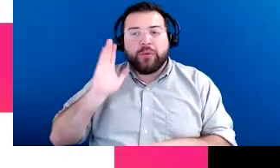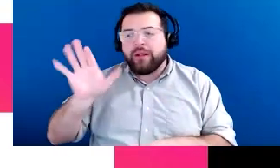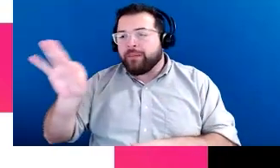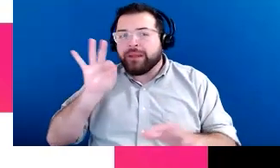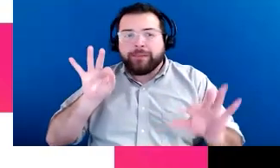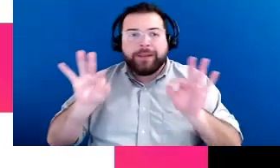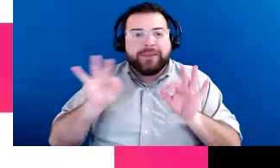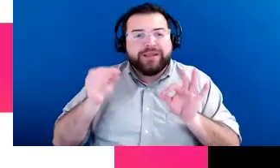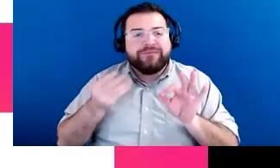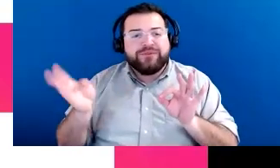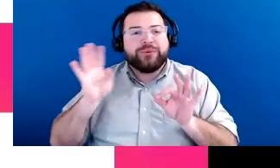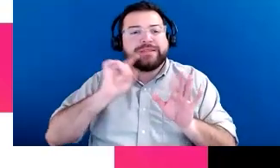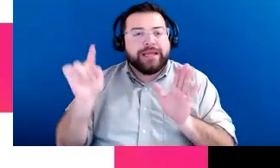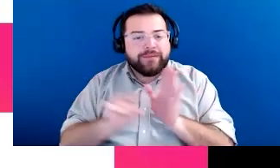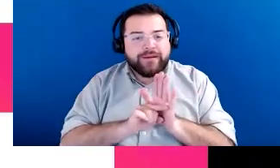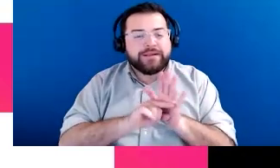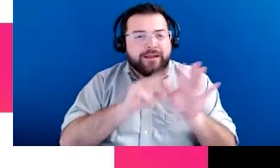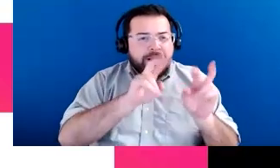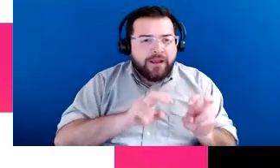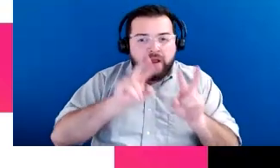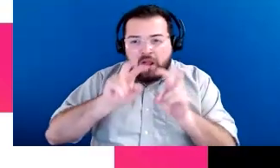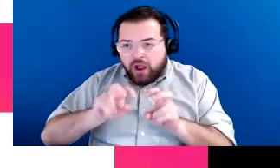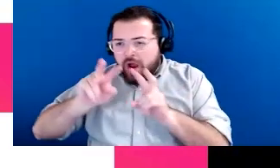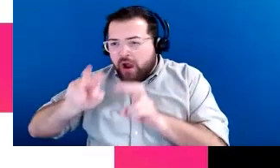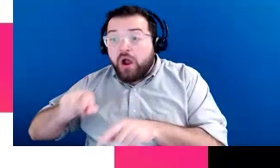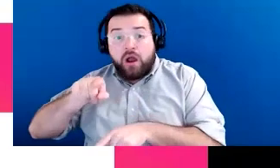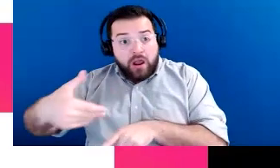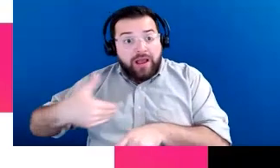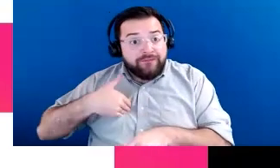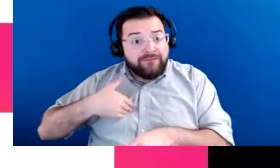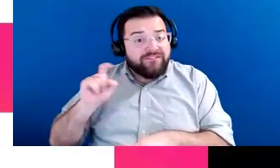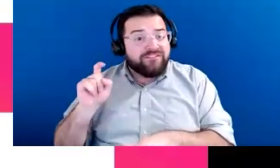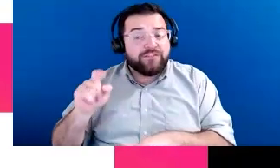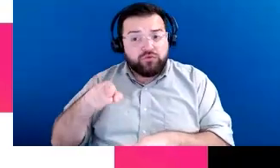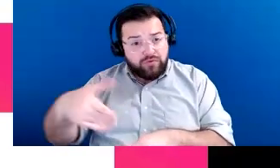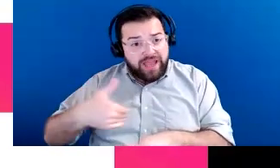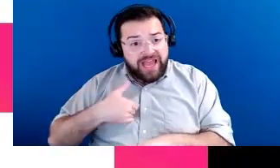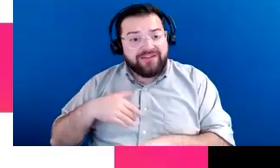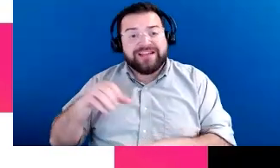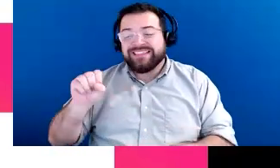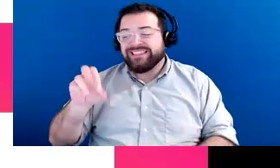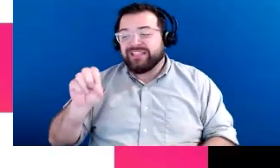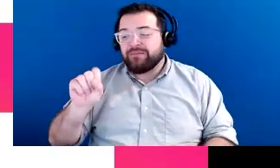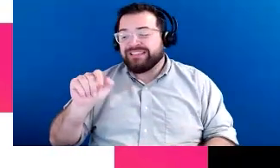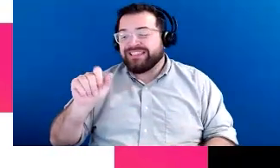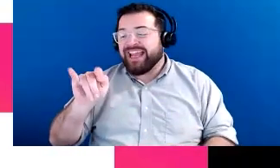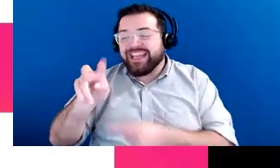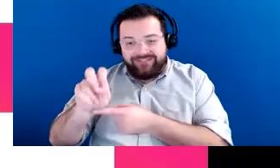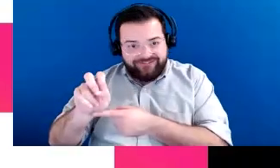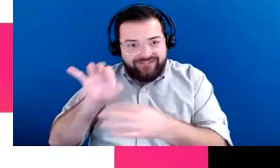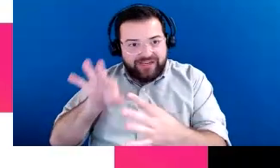assignments and see, you know, do you have, substantive feedback for the students? Not just saying, good job.